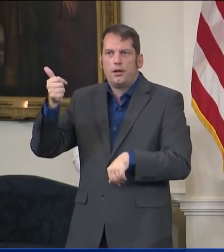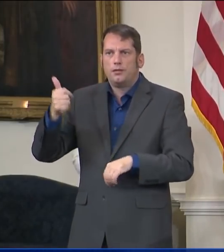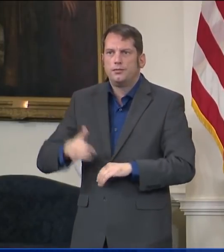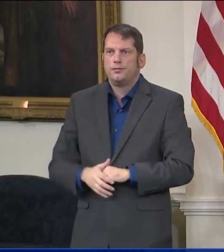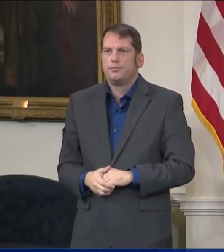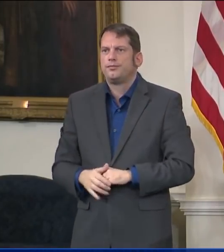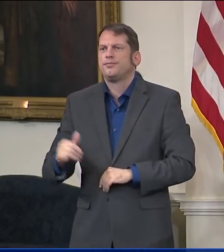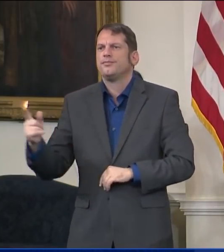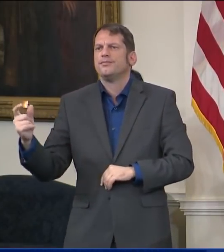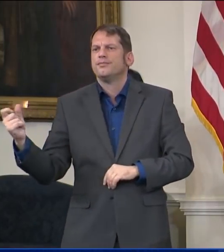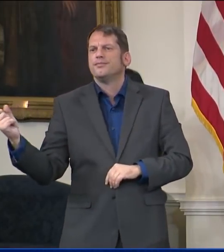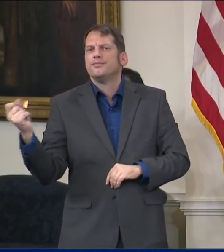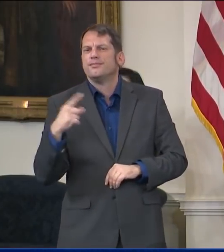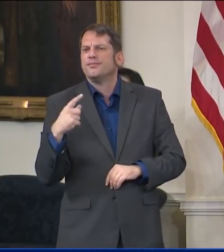THE FARTHER THE PRESCRIPTION.